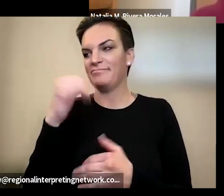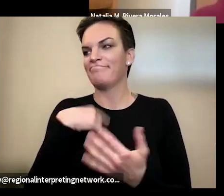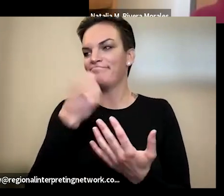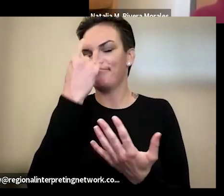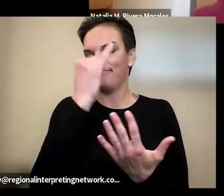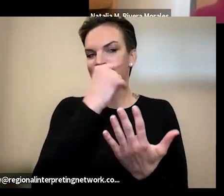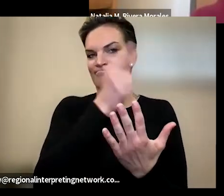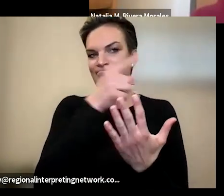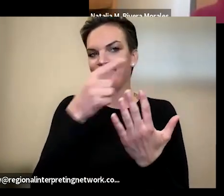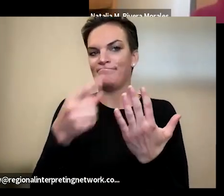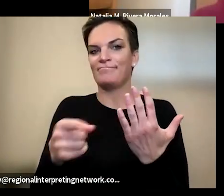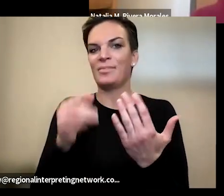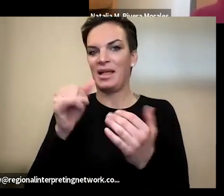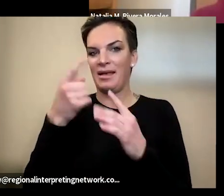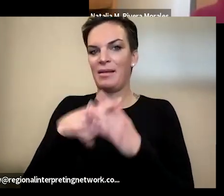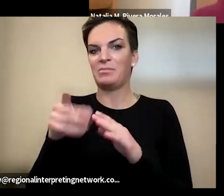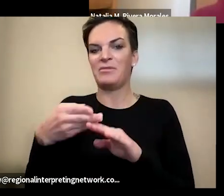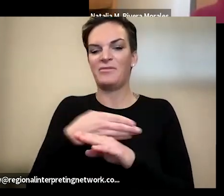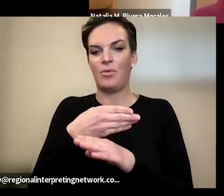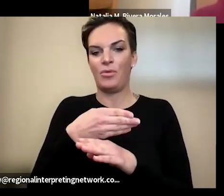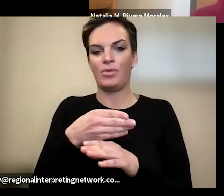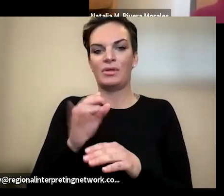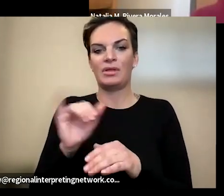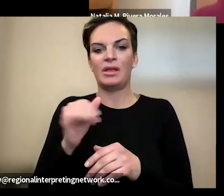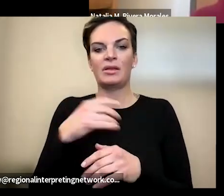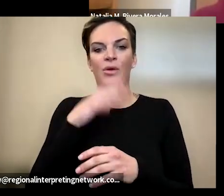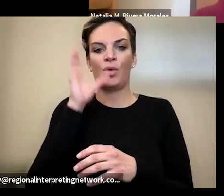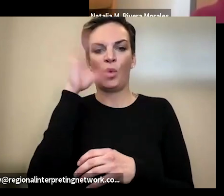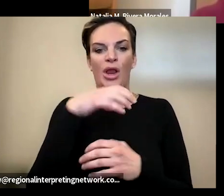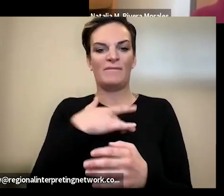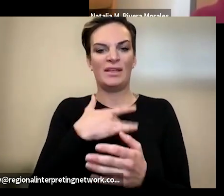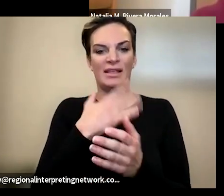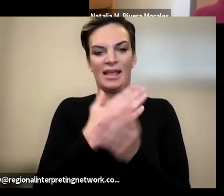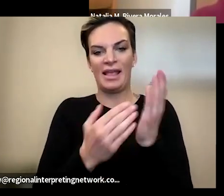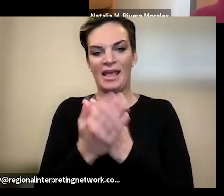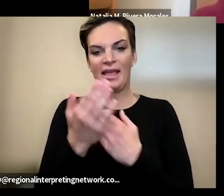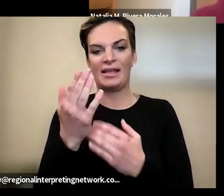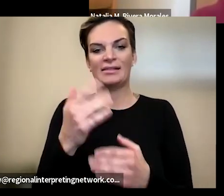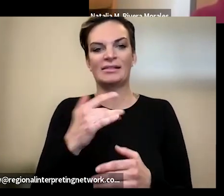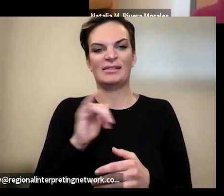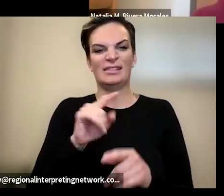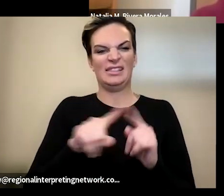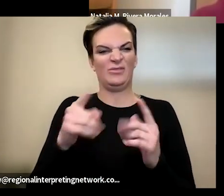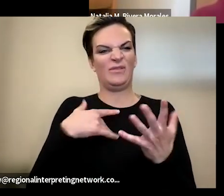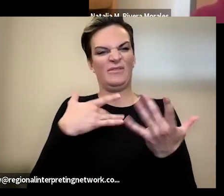started a few months before," with weird feelings in my fingers like twinges I hadn't felt before. I